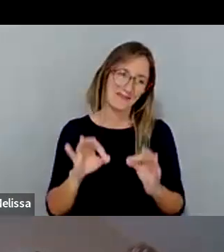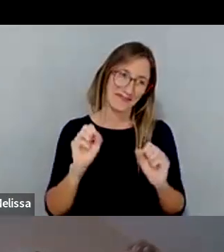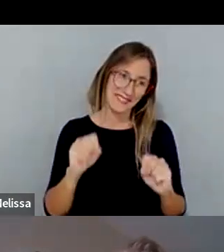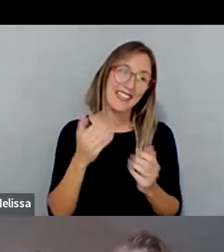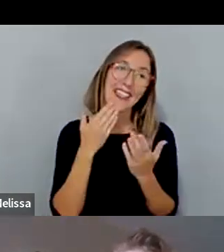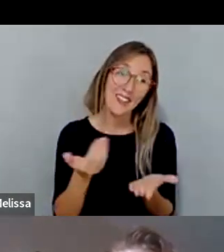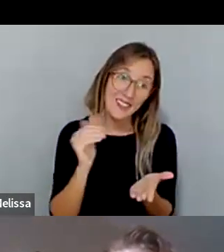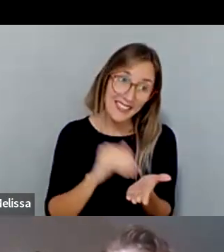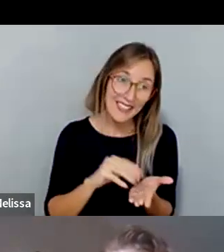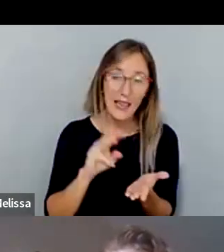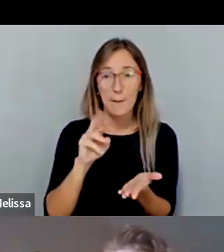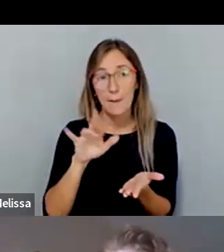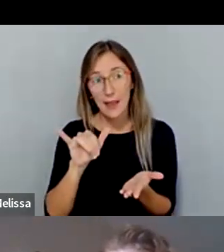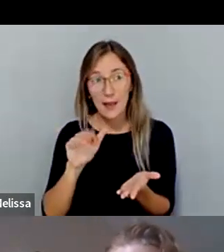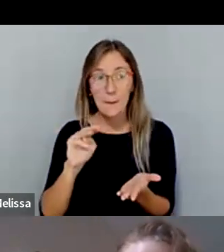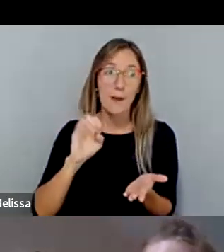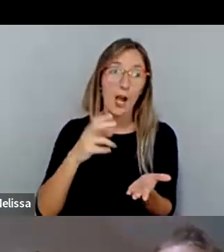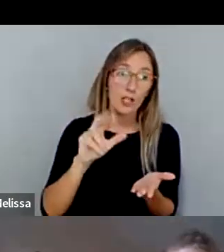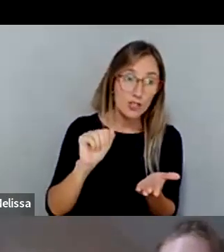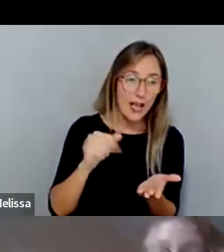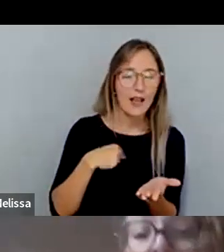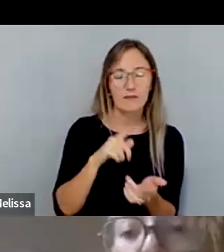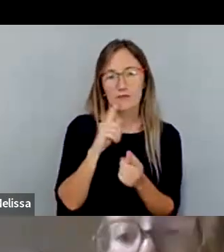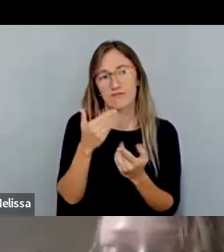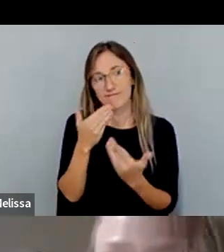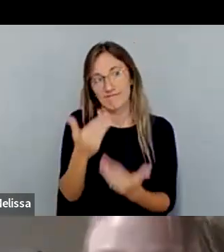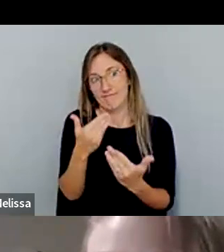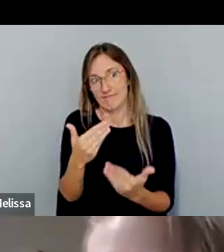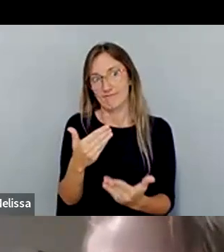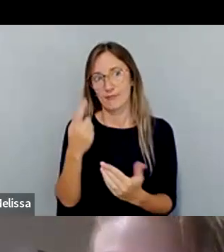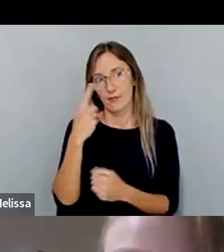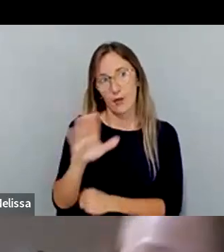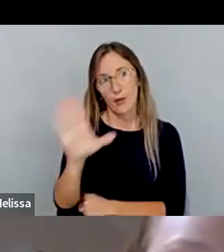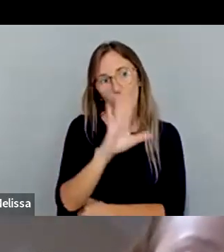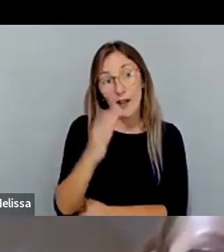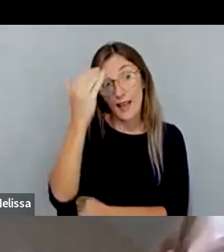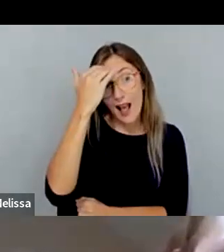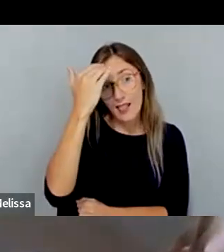minute, Marsha.